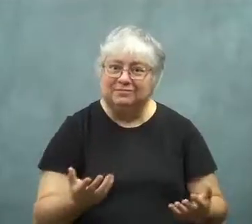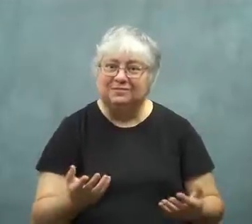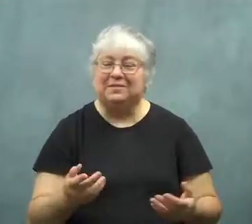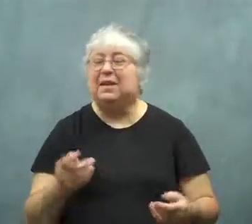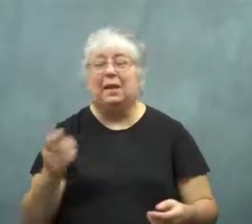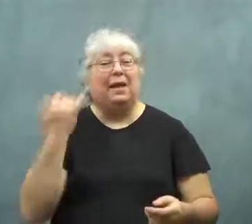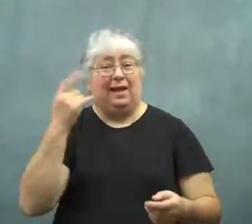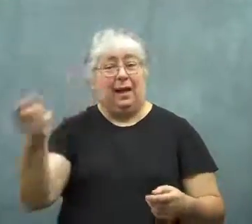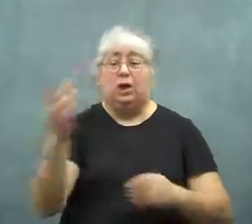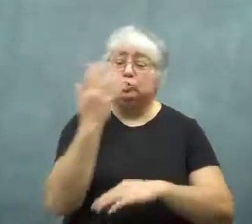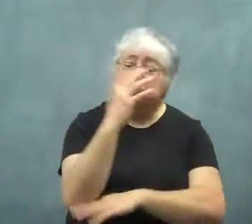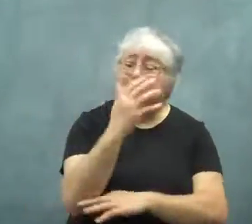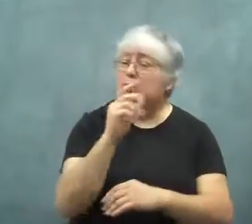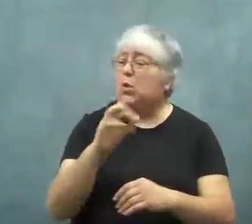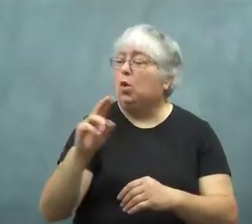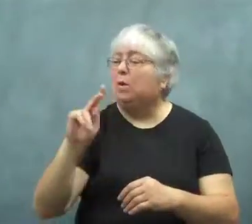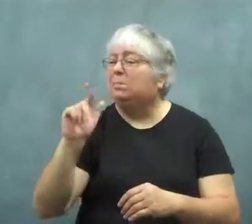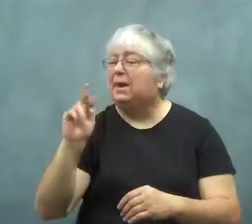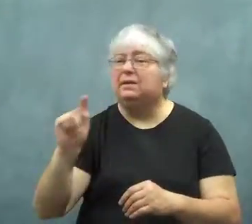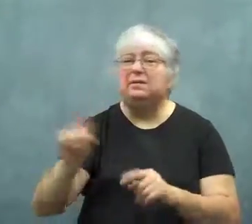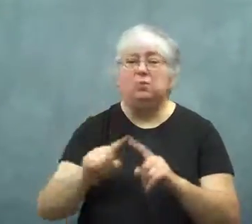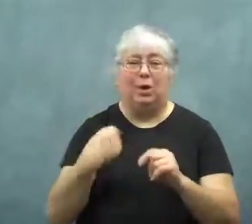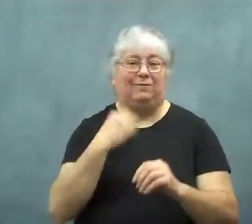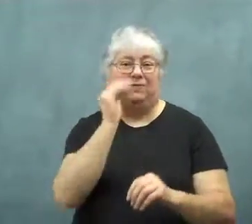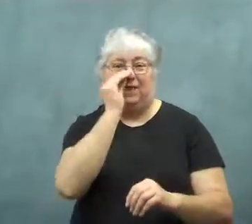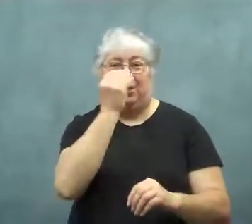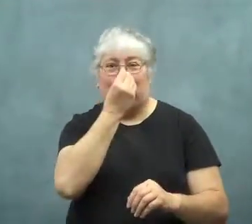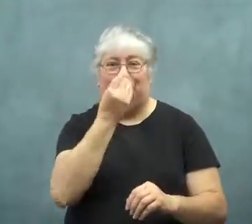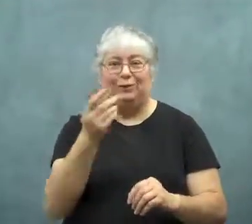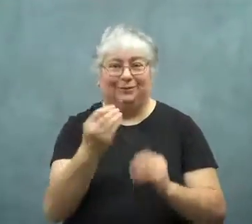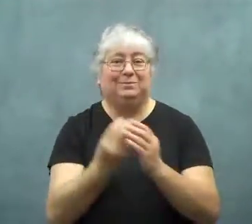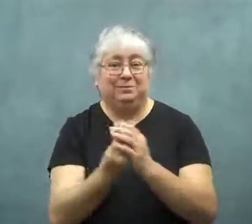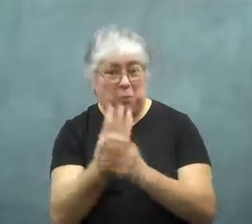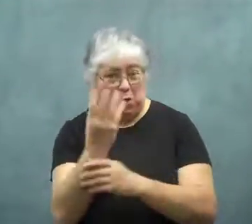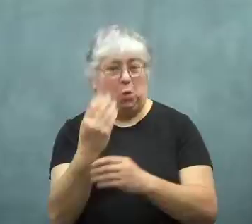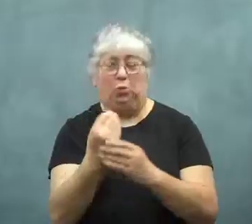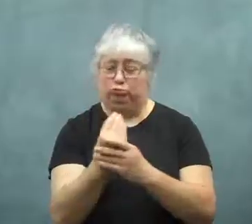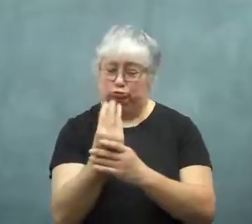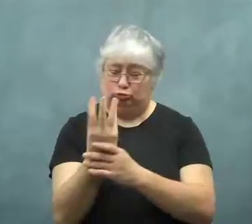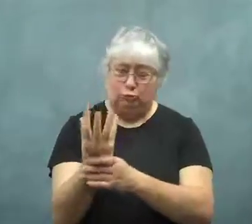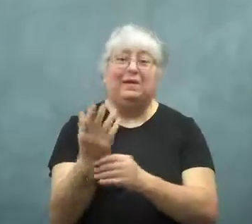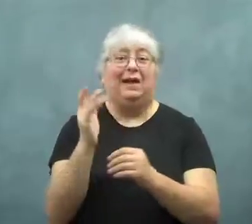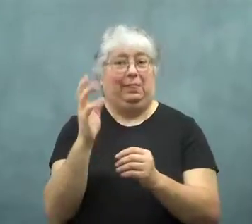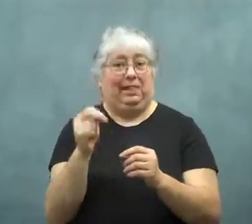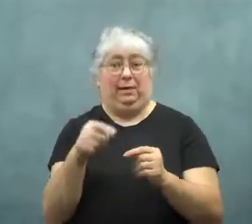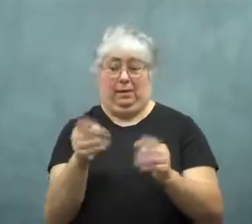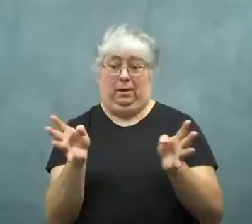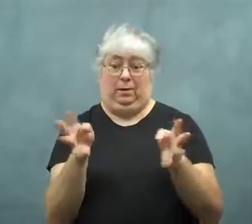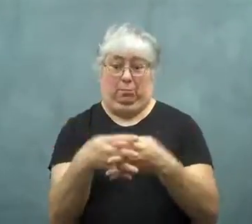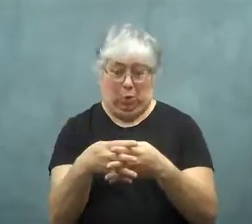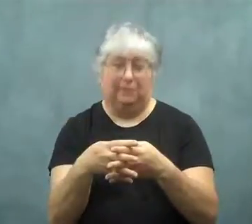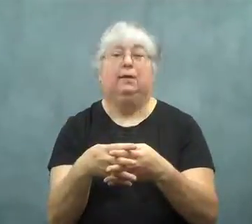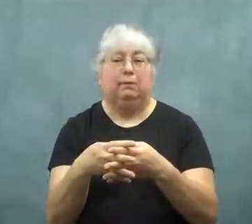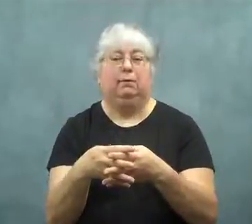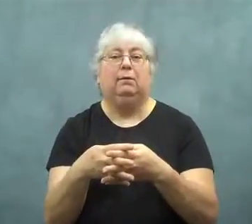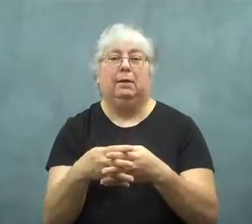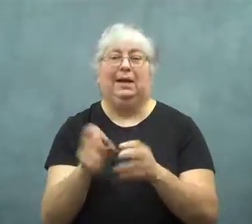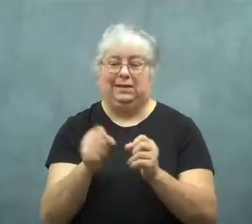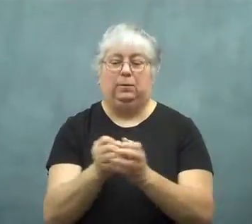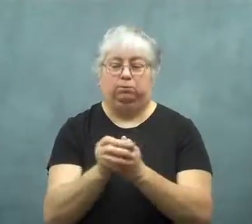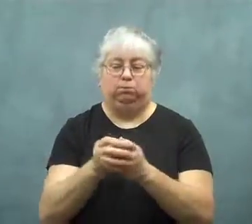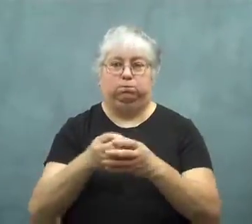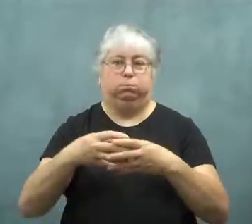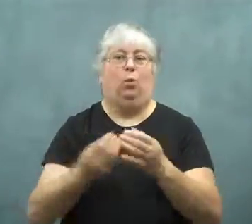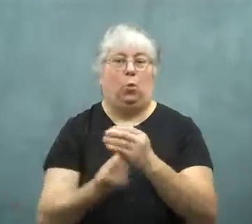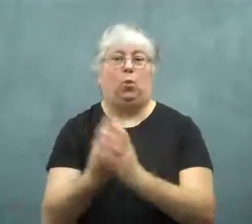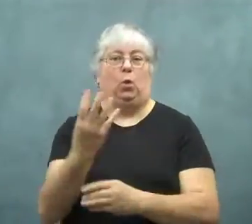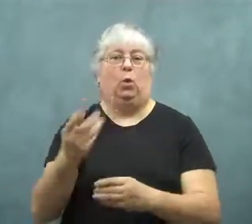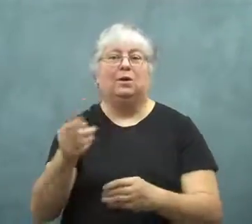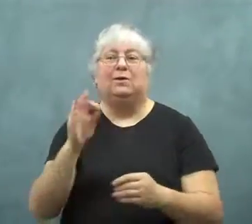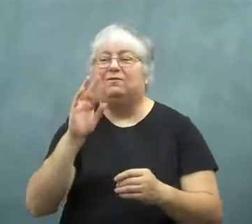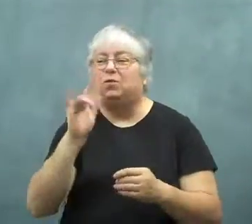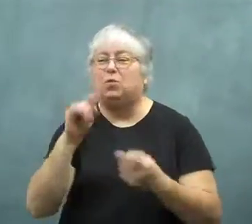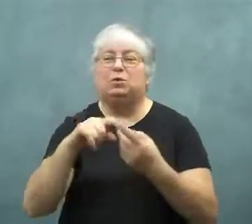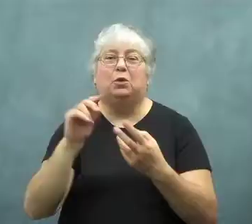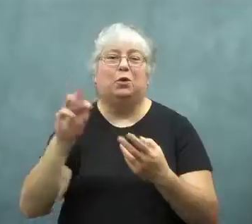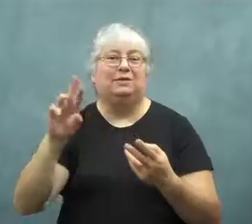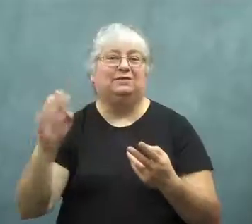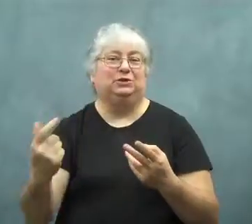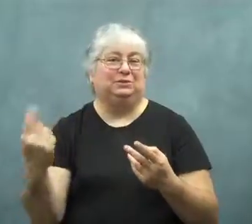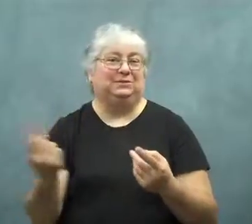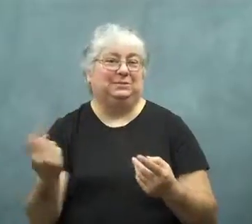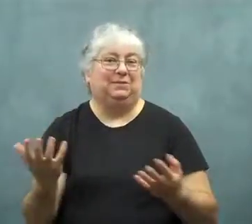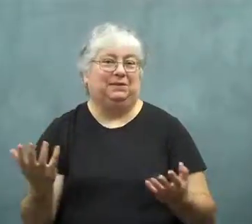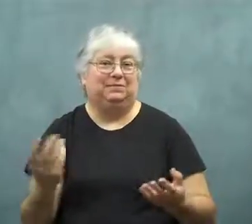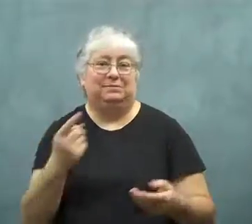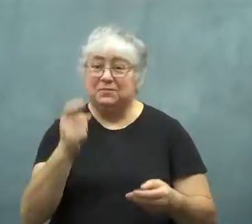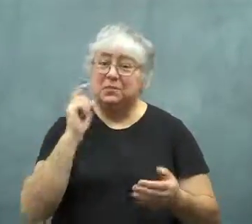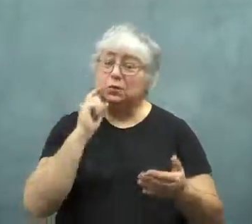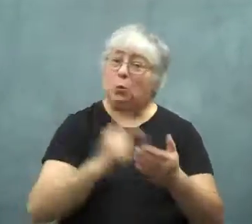Trees and plants have flowers. A flower gets "pregnant", and grows a fruit.